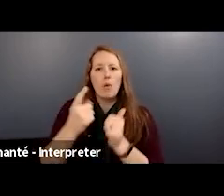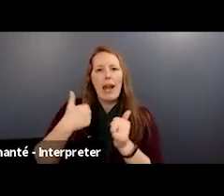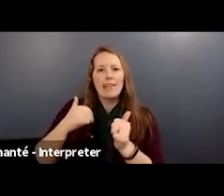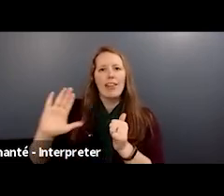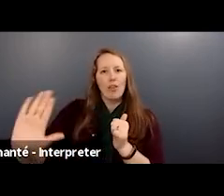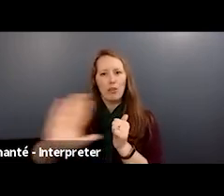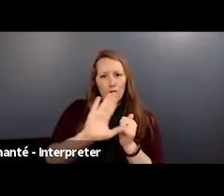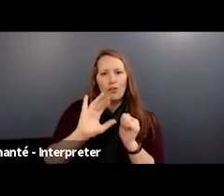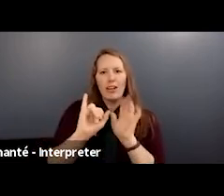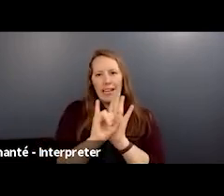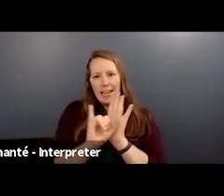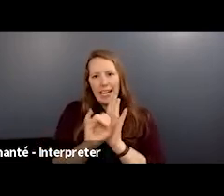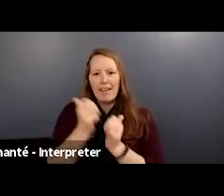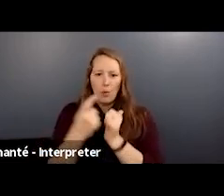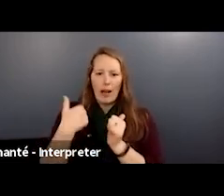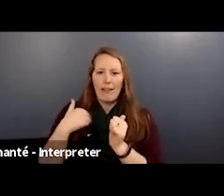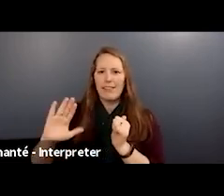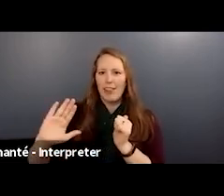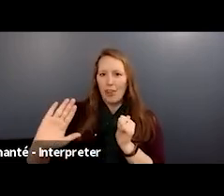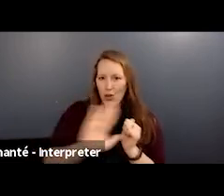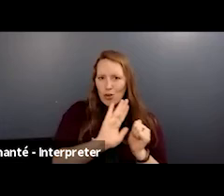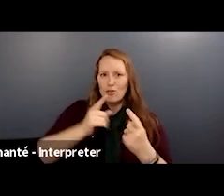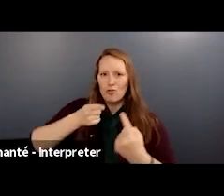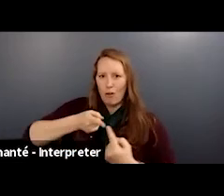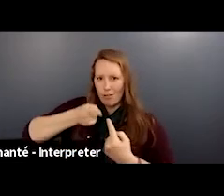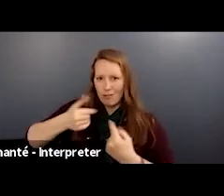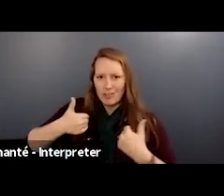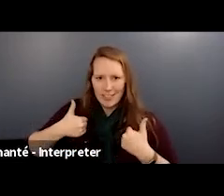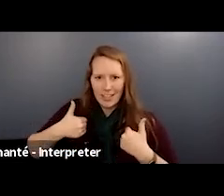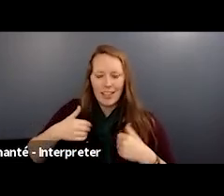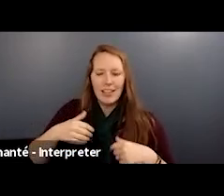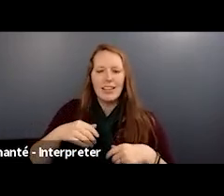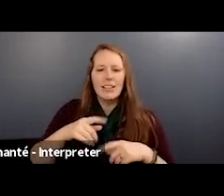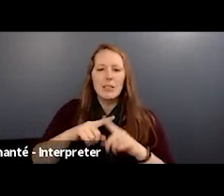everyone has their own struggles in life, and so I think for you, Derrick,